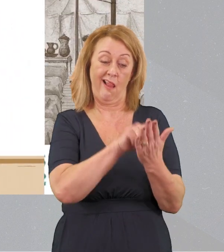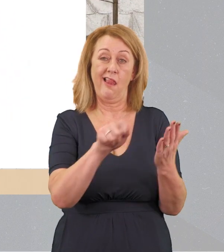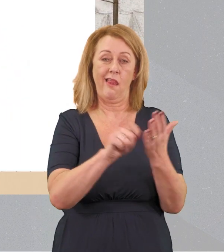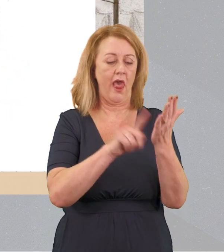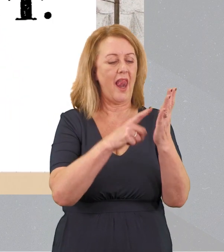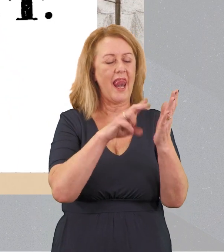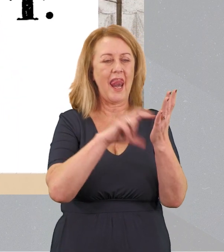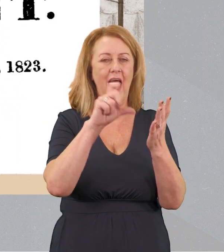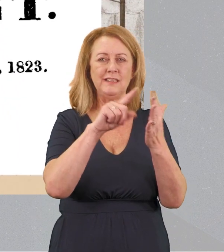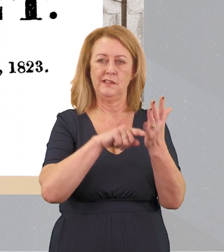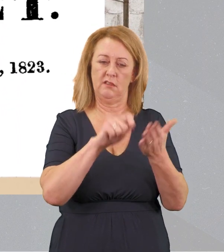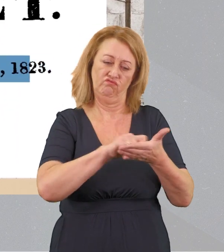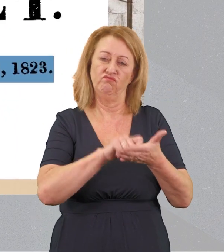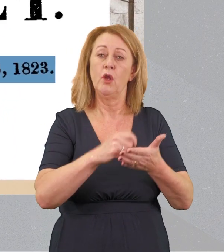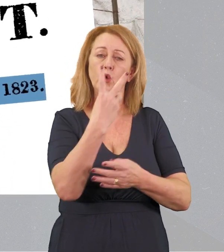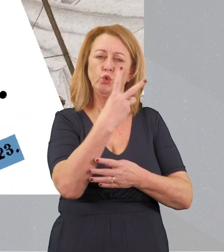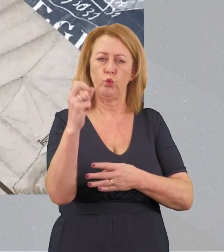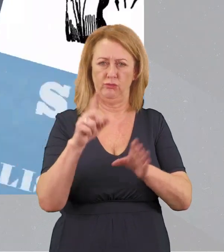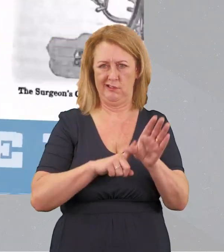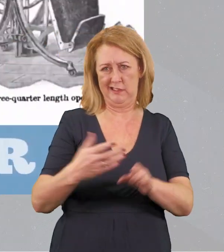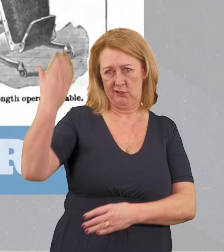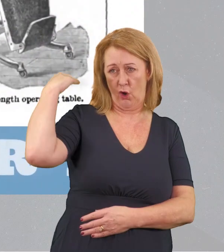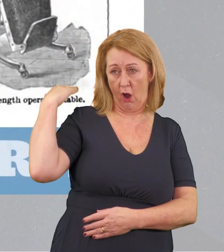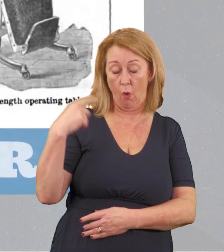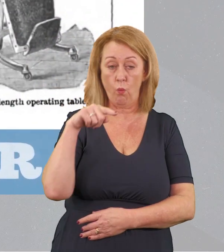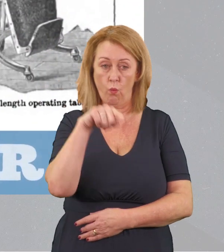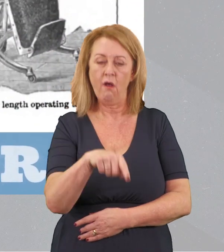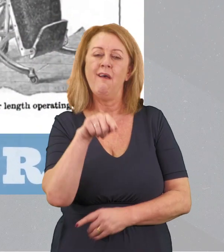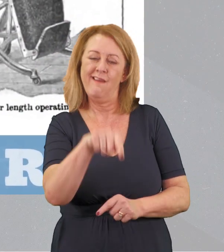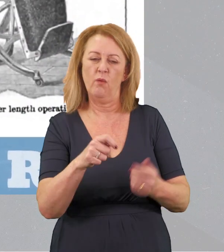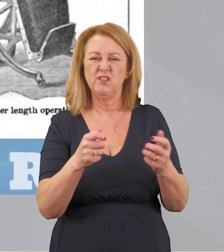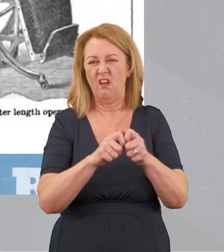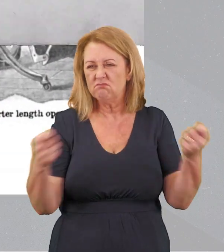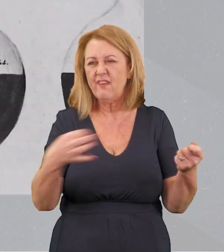Well, The Lancet was founded 200 years ago as a medical journal, but it was also founded as an idea.